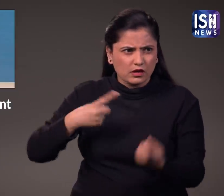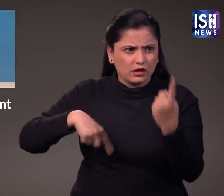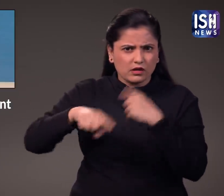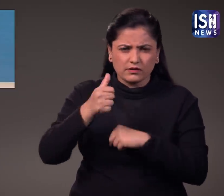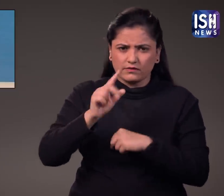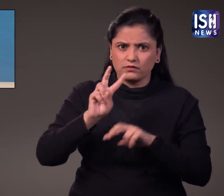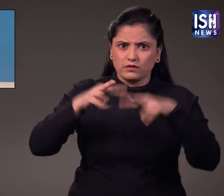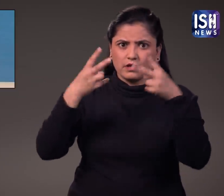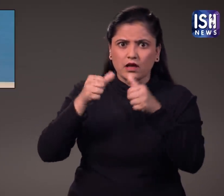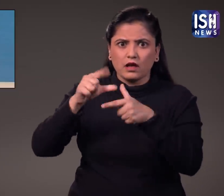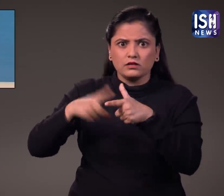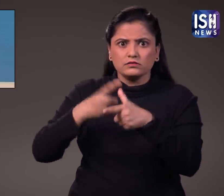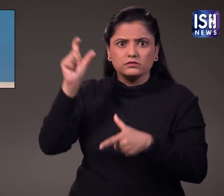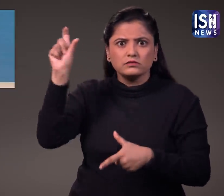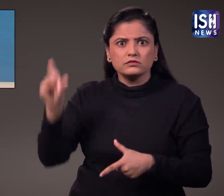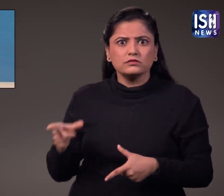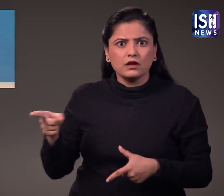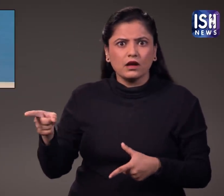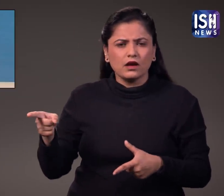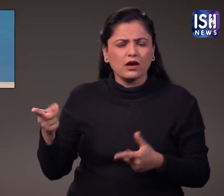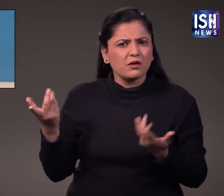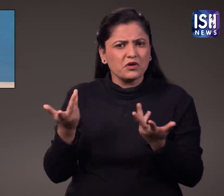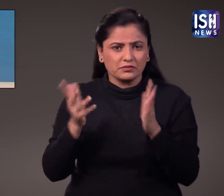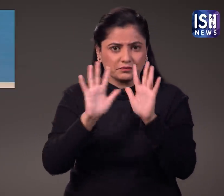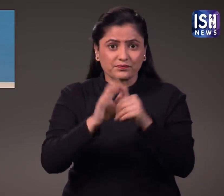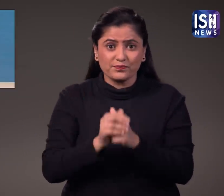There is nobody like Akrit Jaswal.